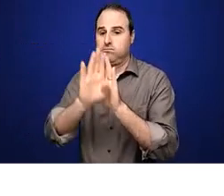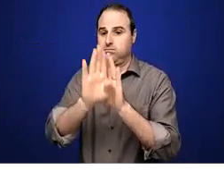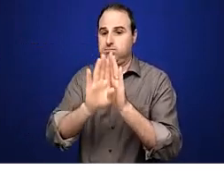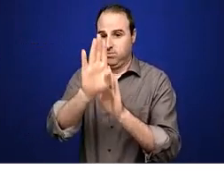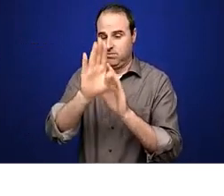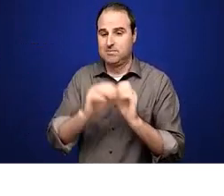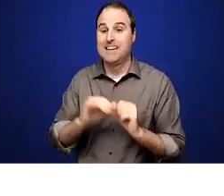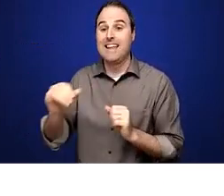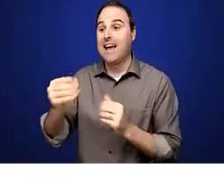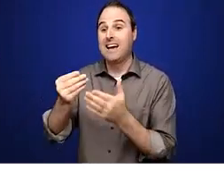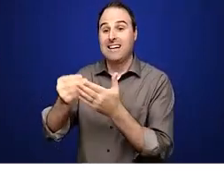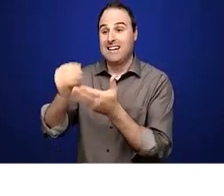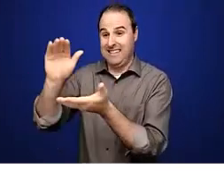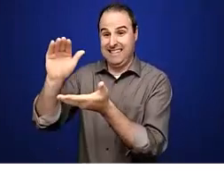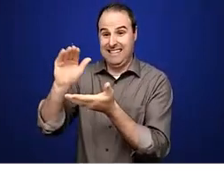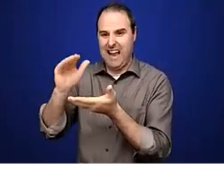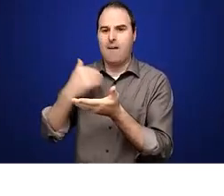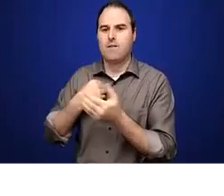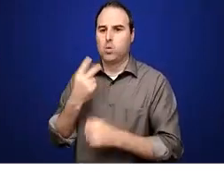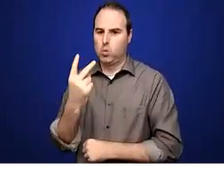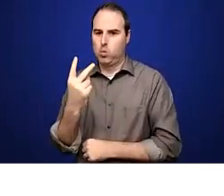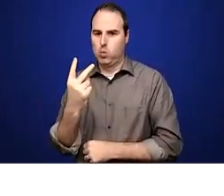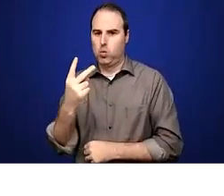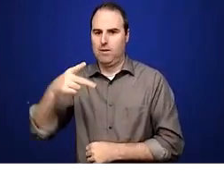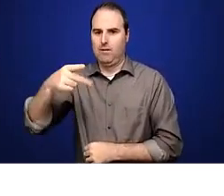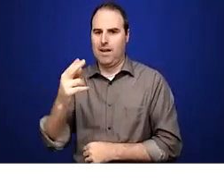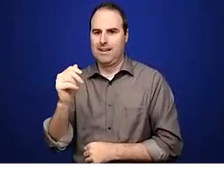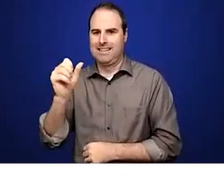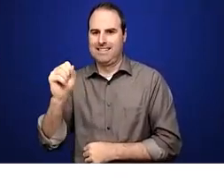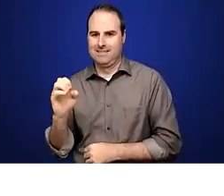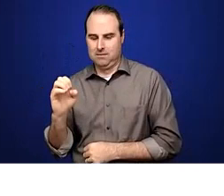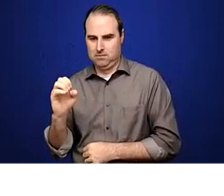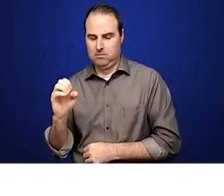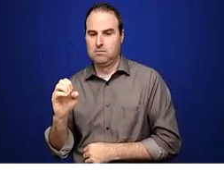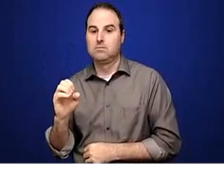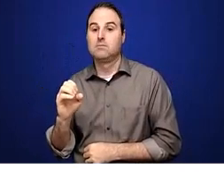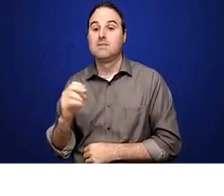So there was an initial two-year phase where we got to develop these strong partnerships,